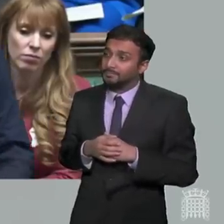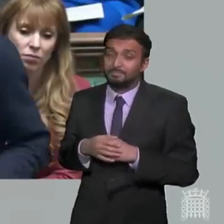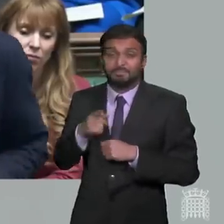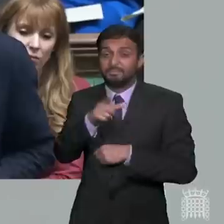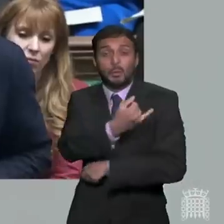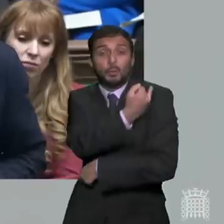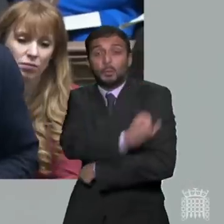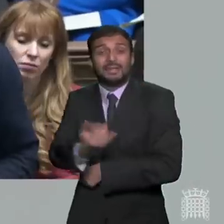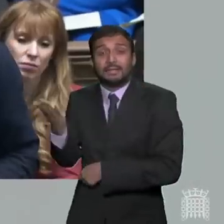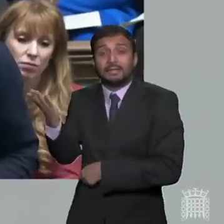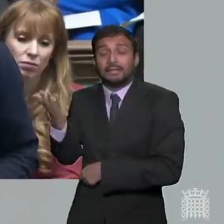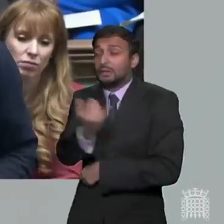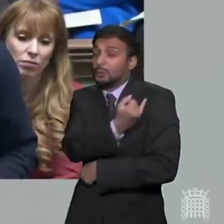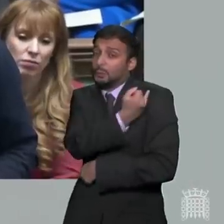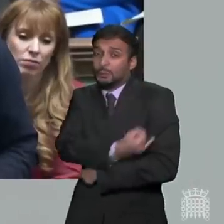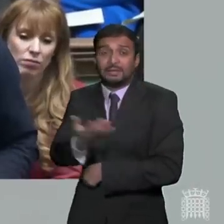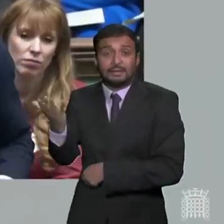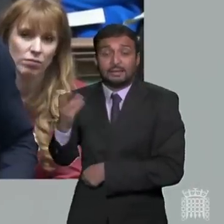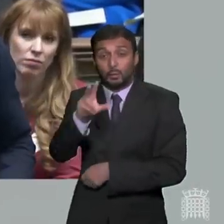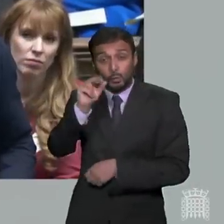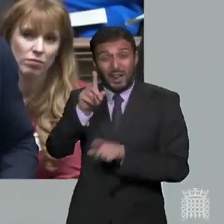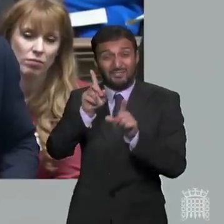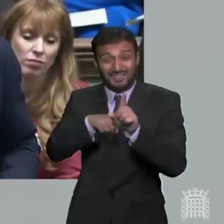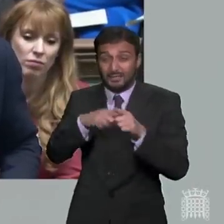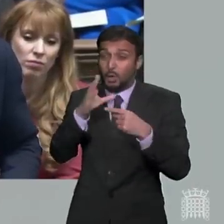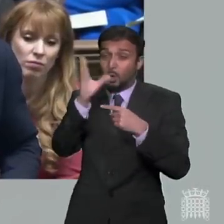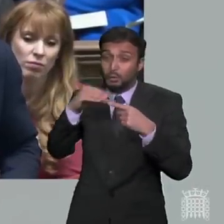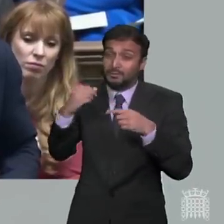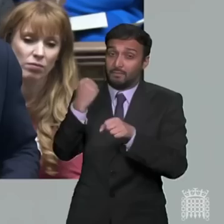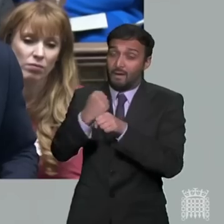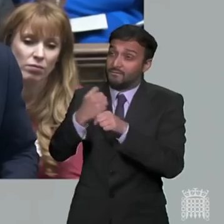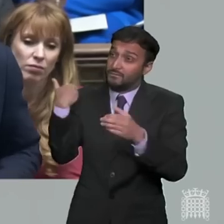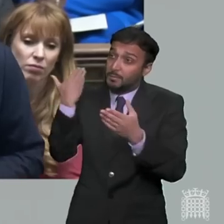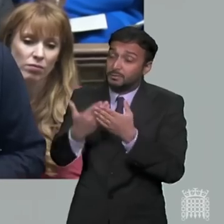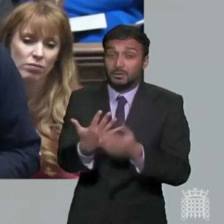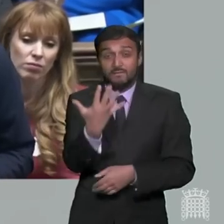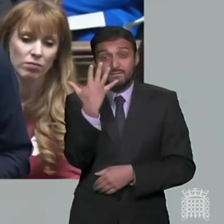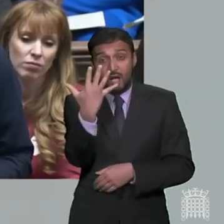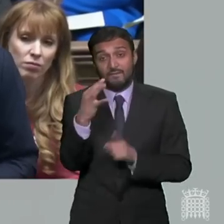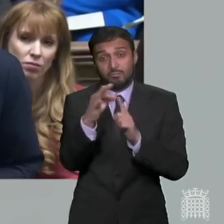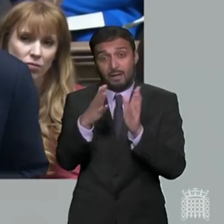Twelve long years of Tory Government, five Prime Ministers, seven Chancellors—why do